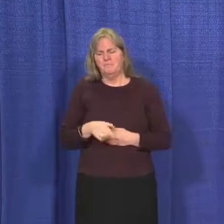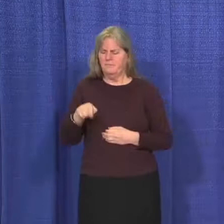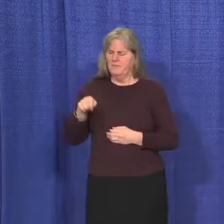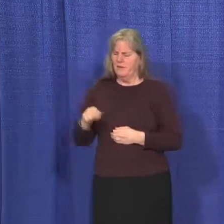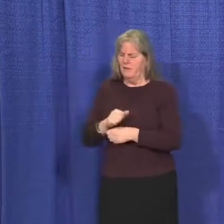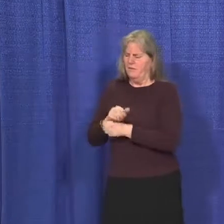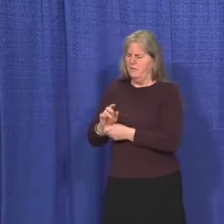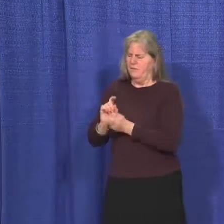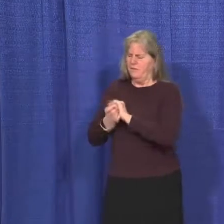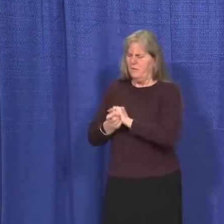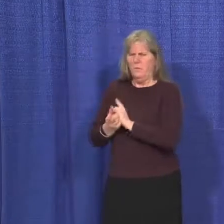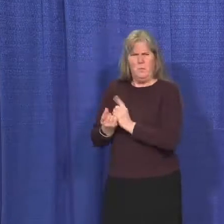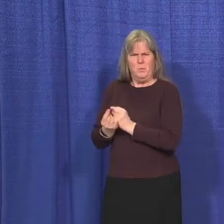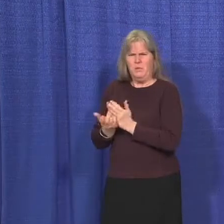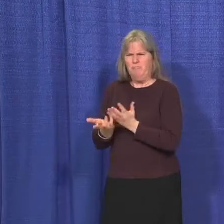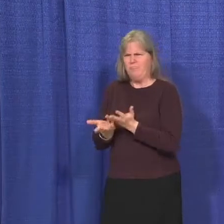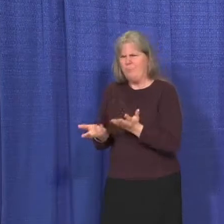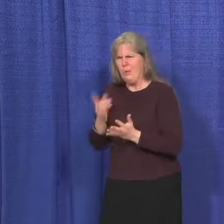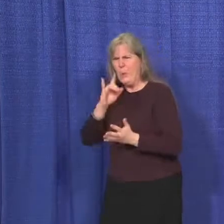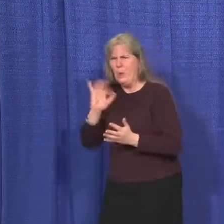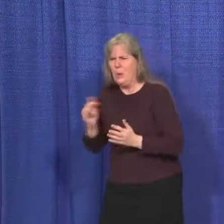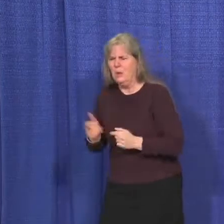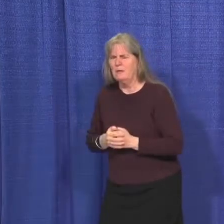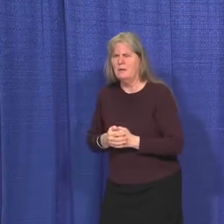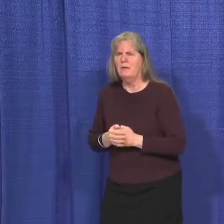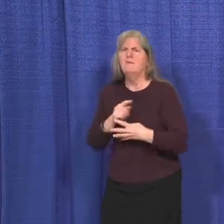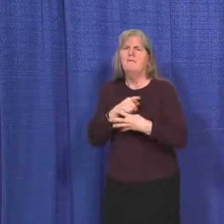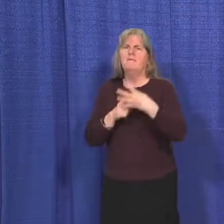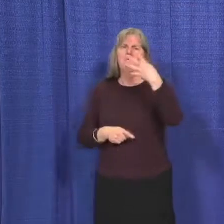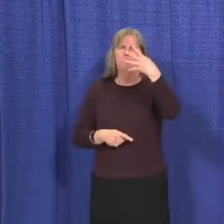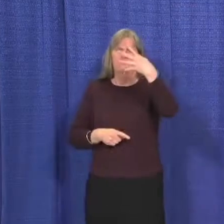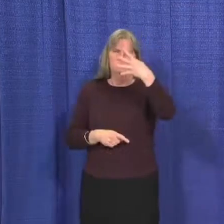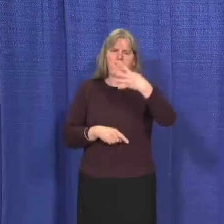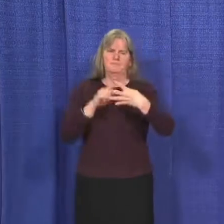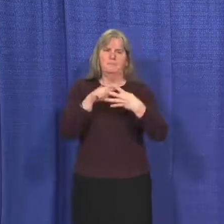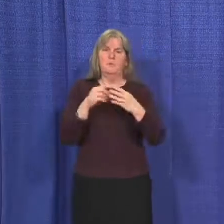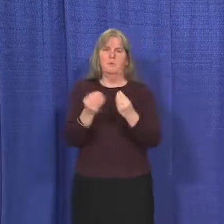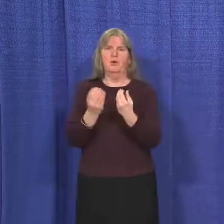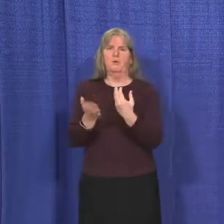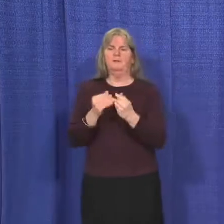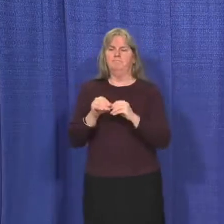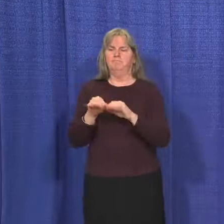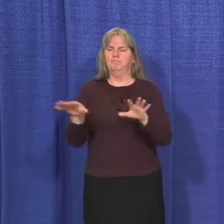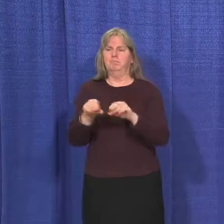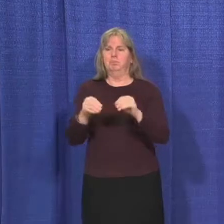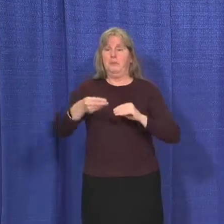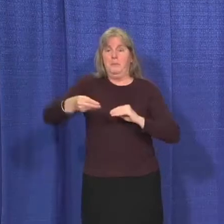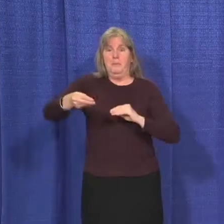do that we are worried of. At least four key things. They spread more easily from one